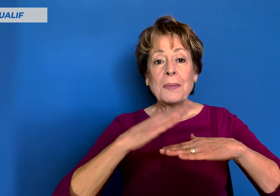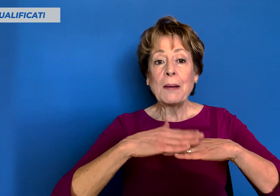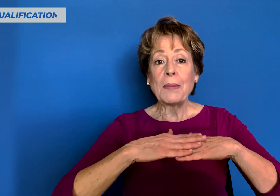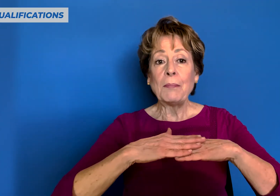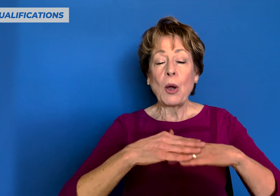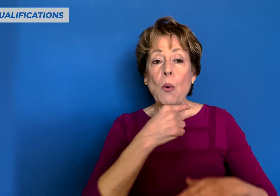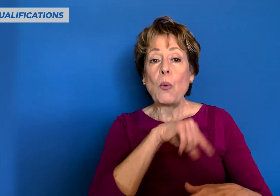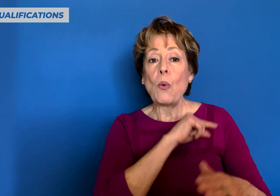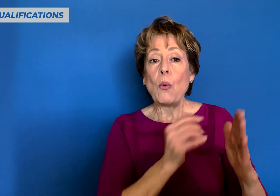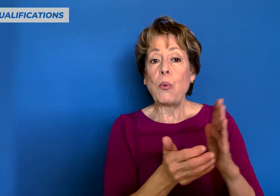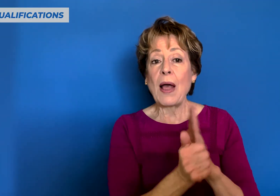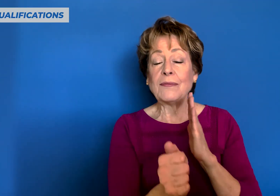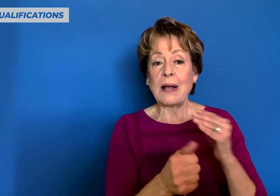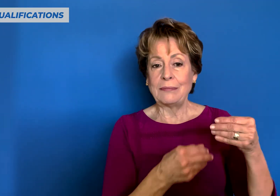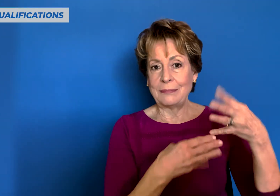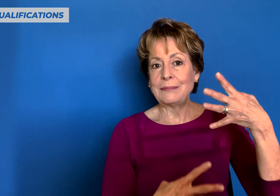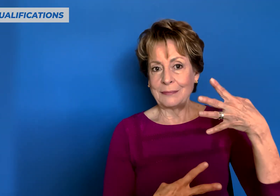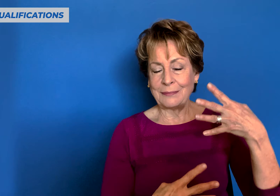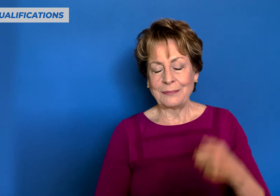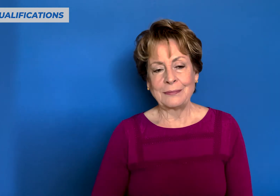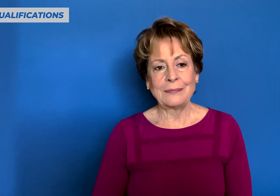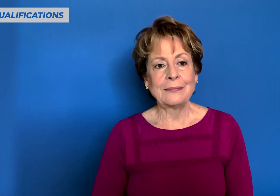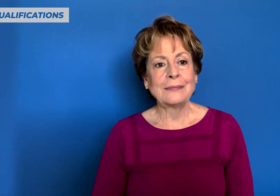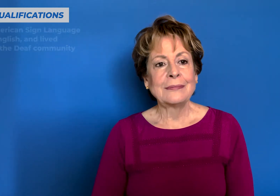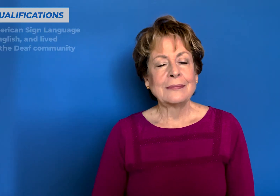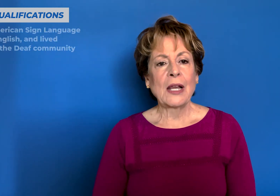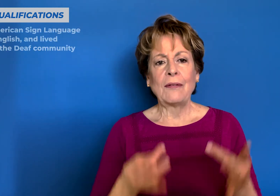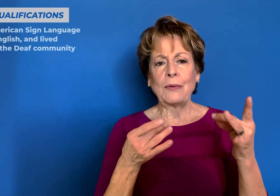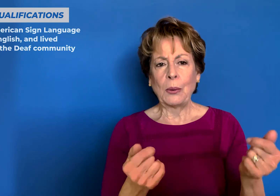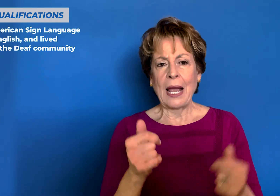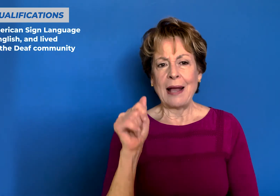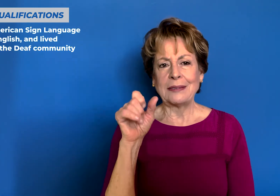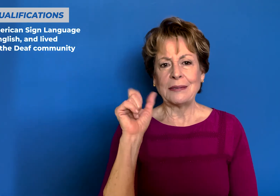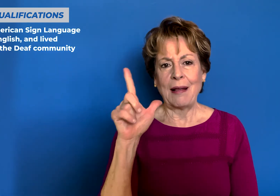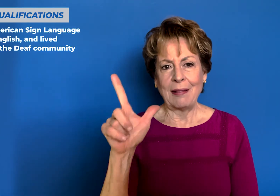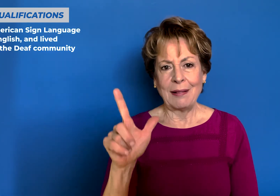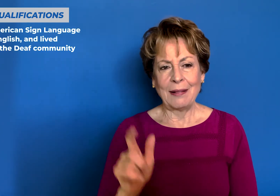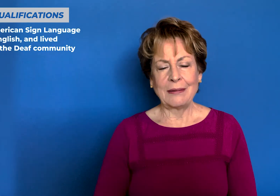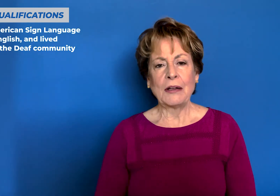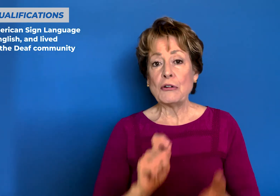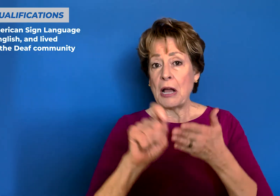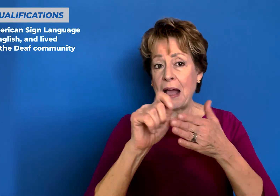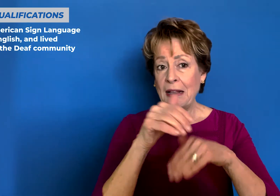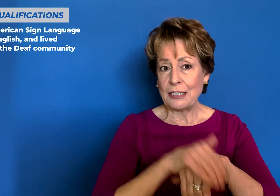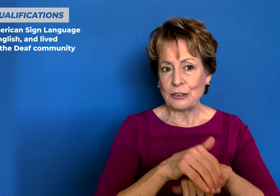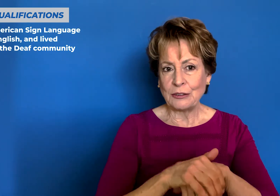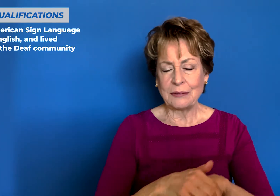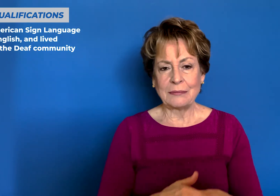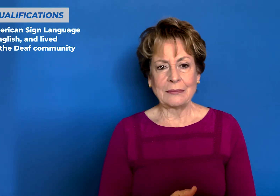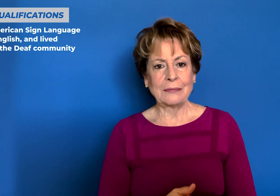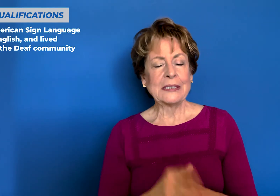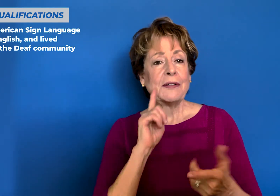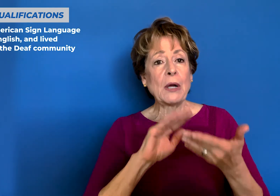Here is a list of the minimum qualifications for this position. Fluency in American Sign Language and written English,